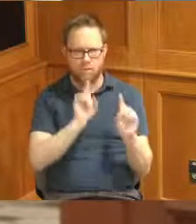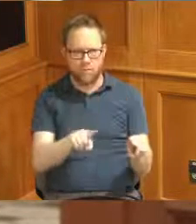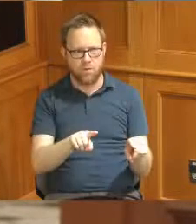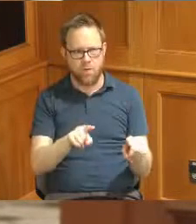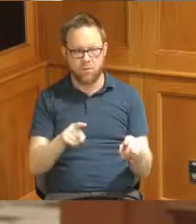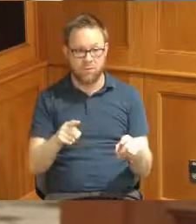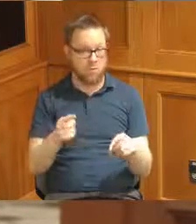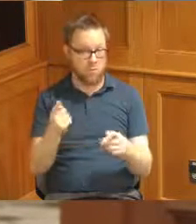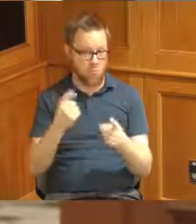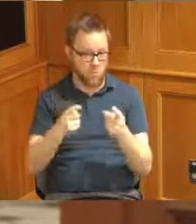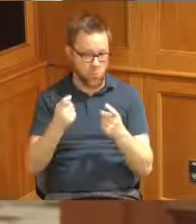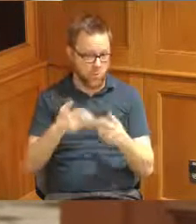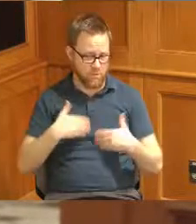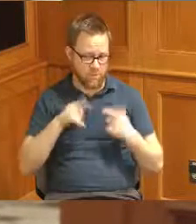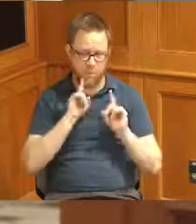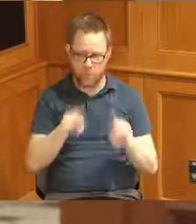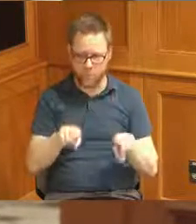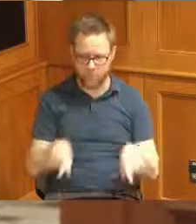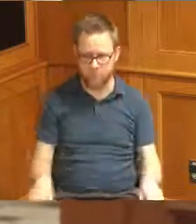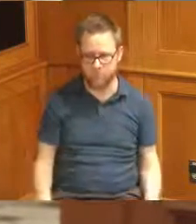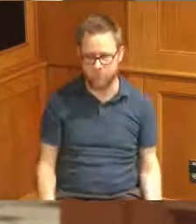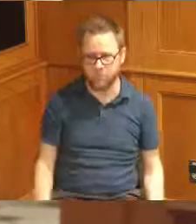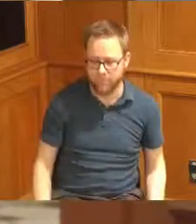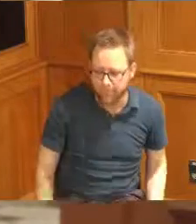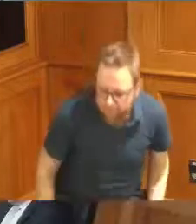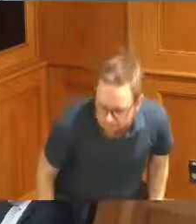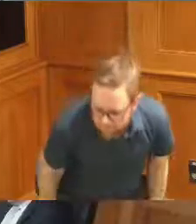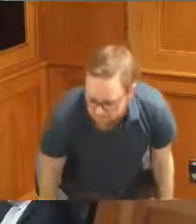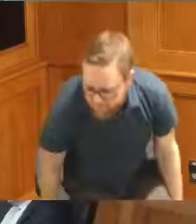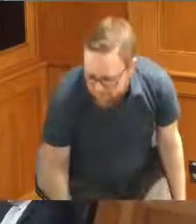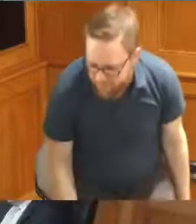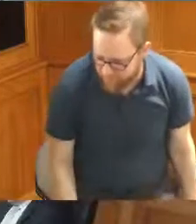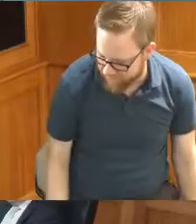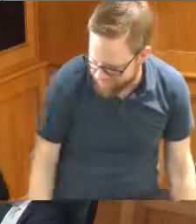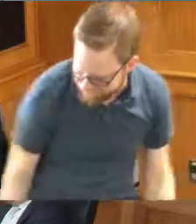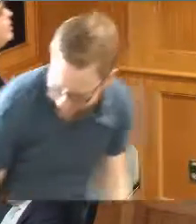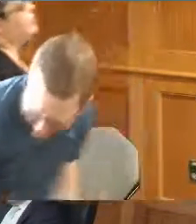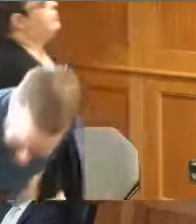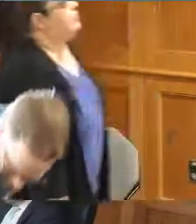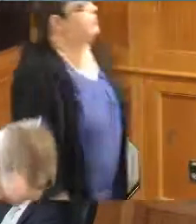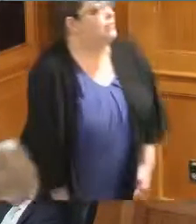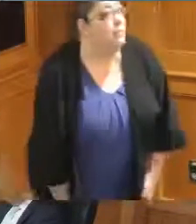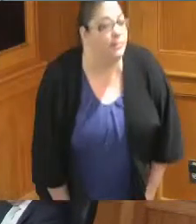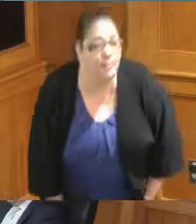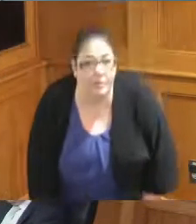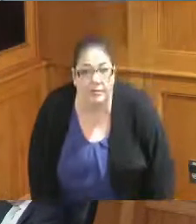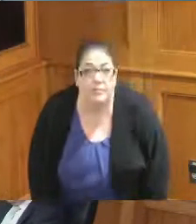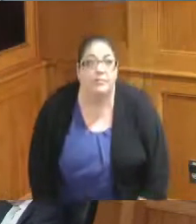answer any questions that you may have regarding this thank you we wanted to make sure they had